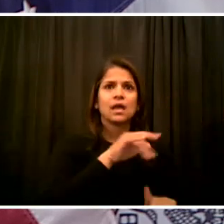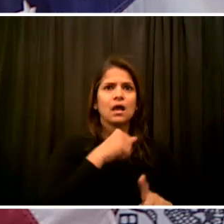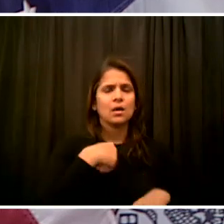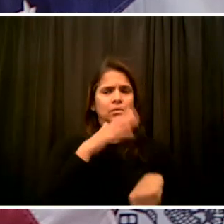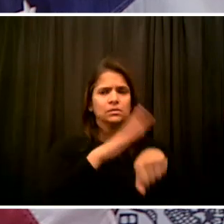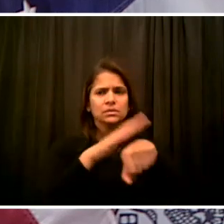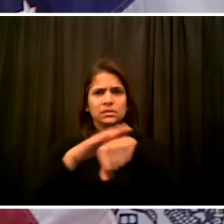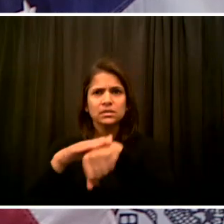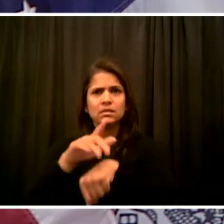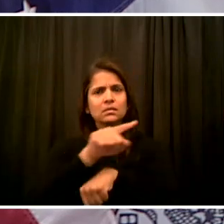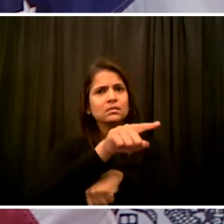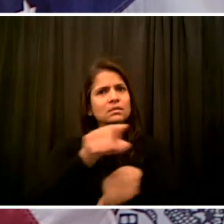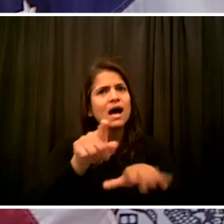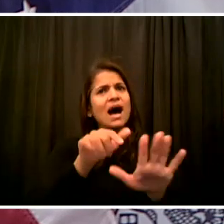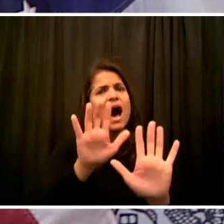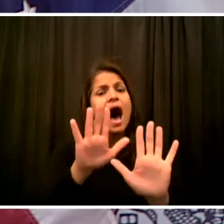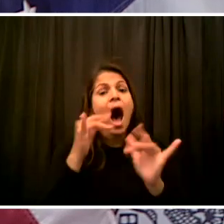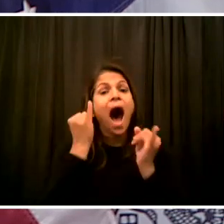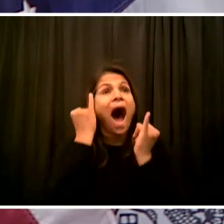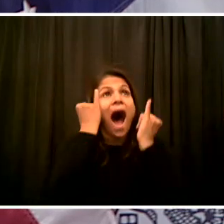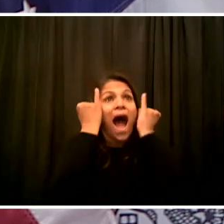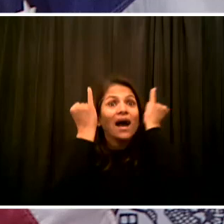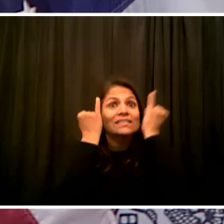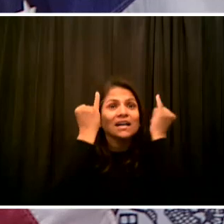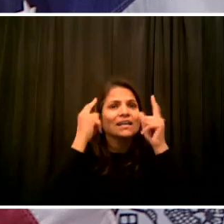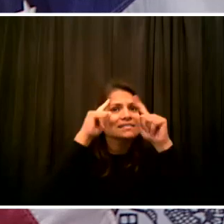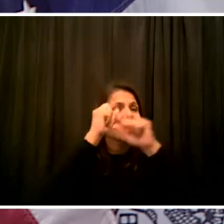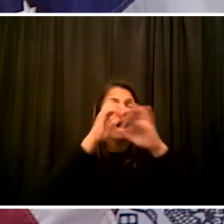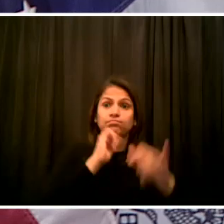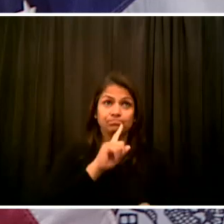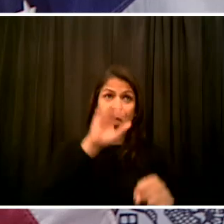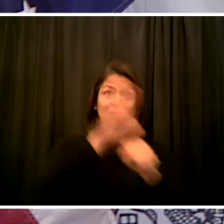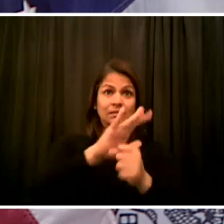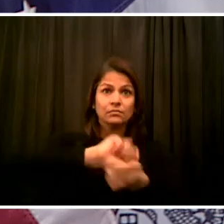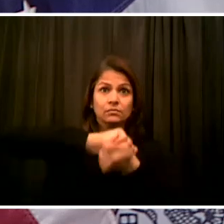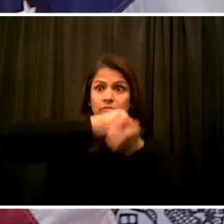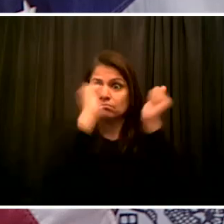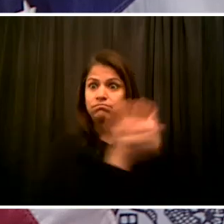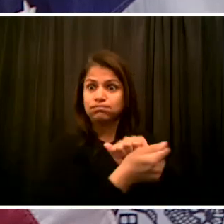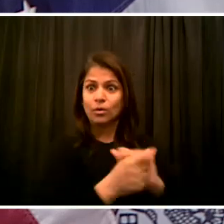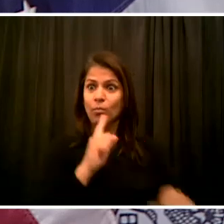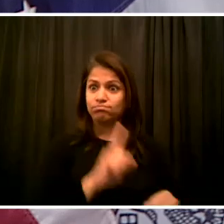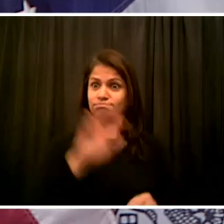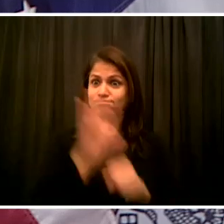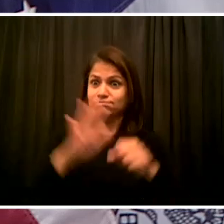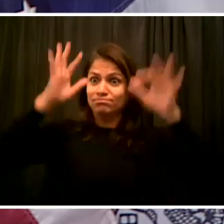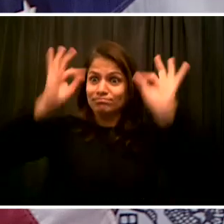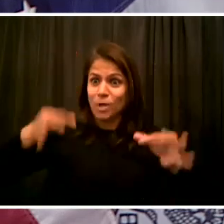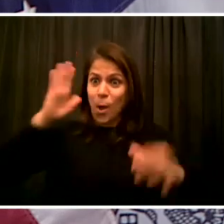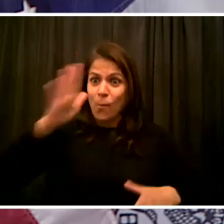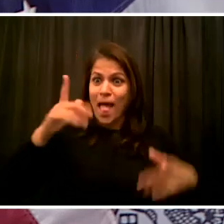TBEO CTIAUOUS IN SAYING, YOU SNOW, I DON'T WANT TO THEORIZE AND RASEI HOPES UNDULY.